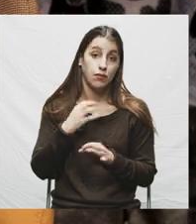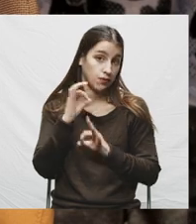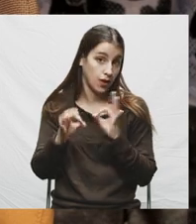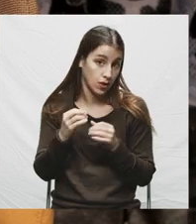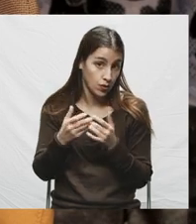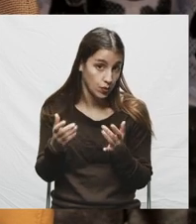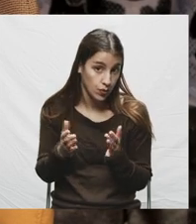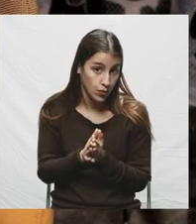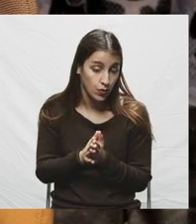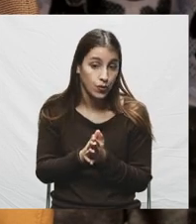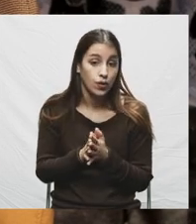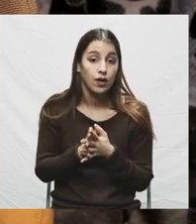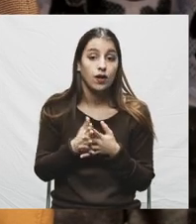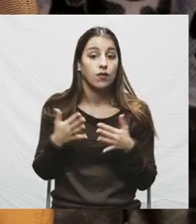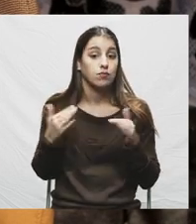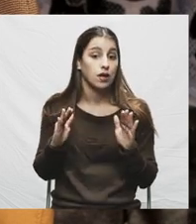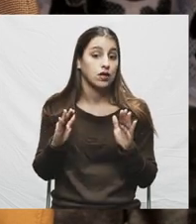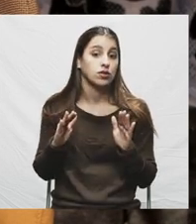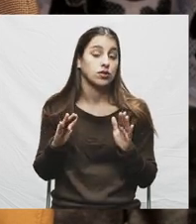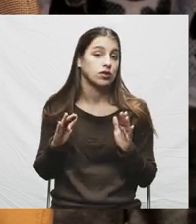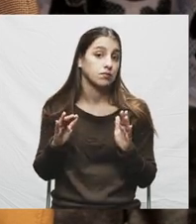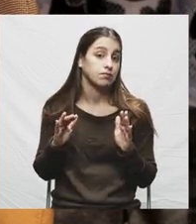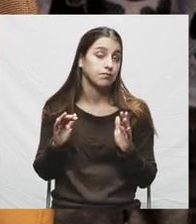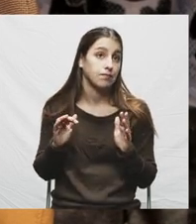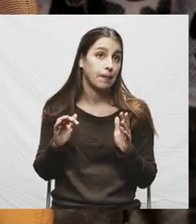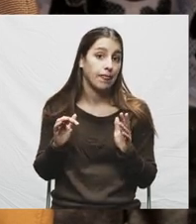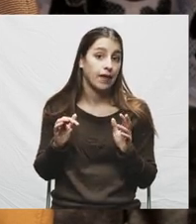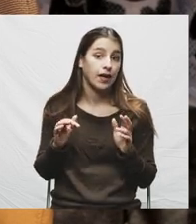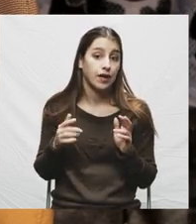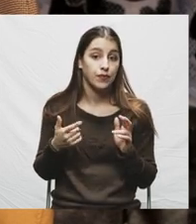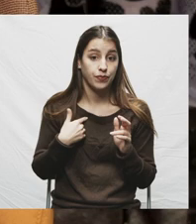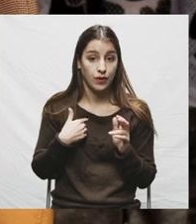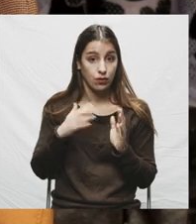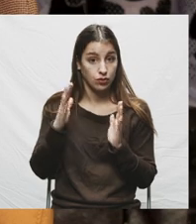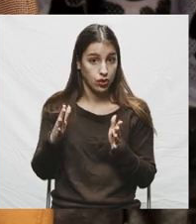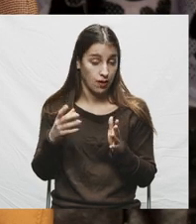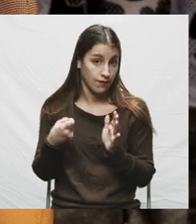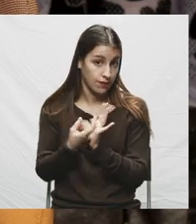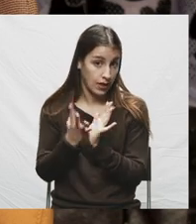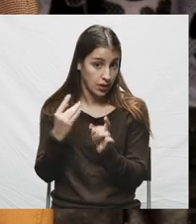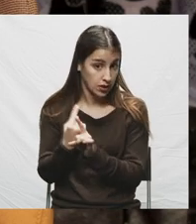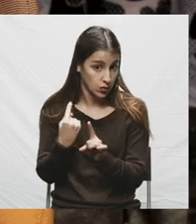the scenes in itself, but I had... gathered a lot of things… well. I had gathered elements…